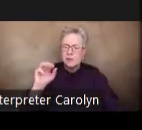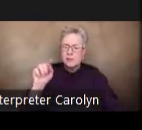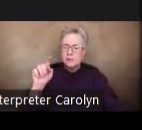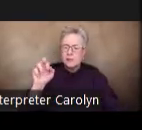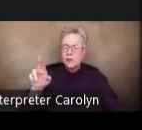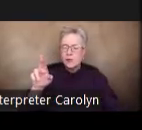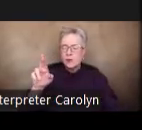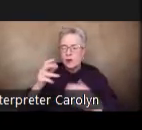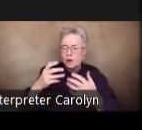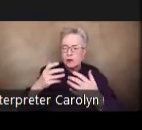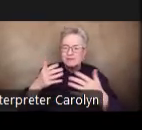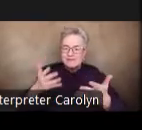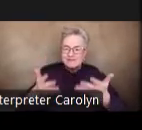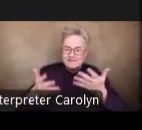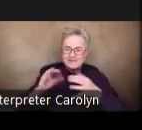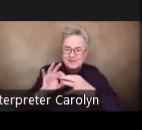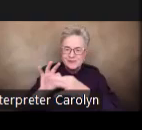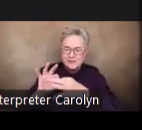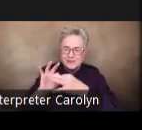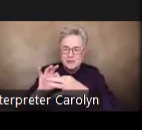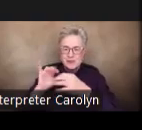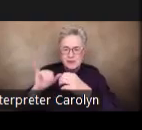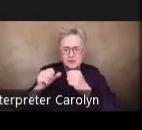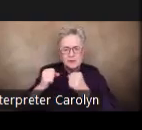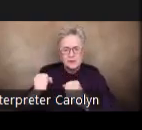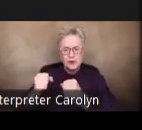children that strong foundation needed for later communication.